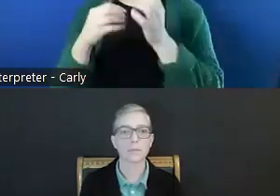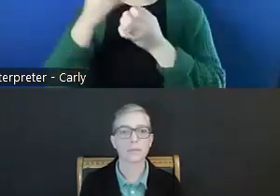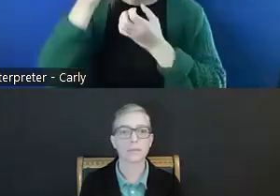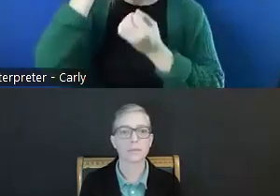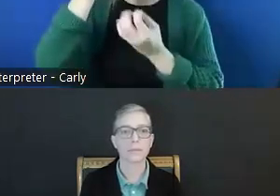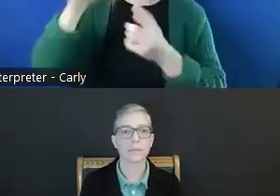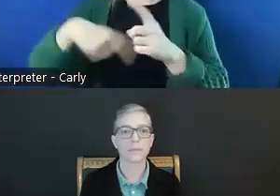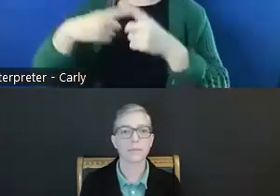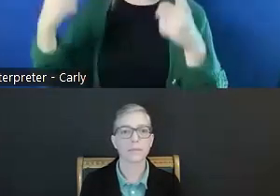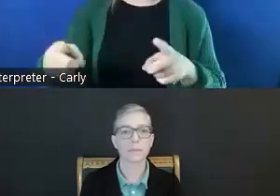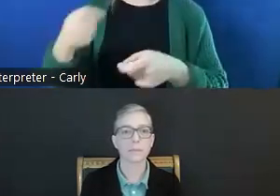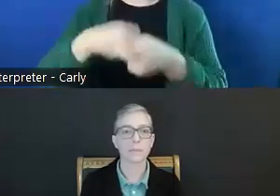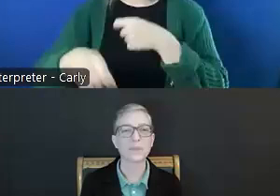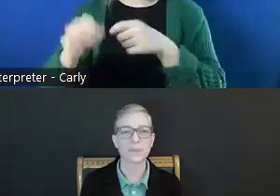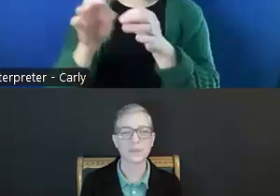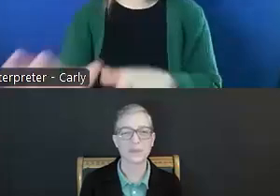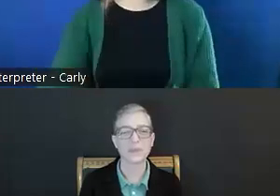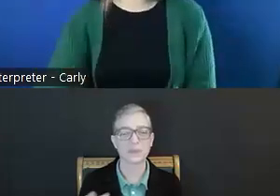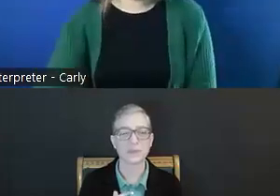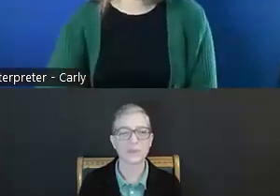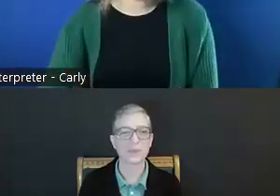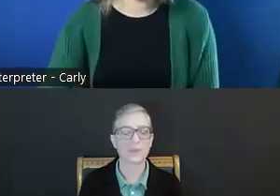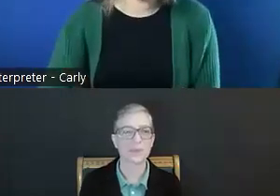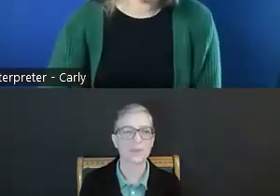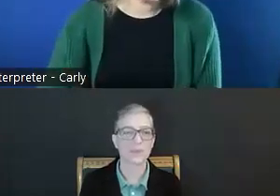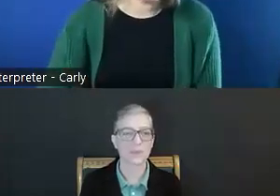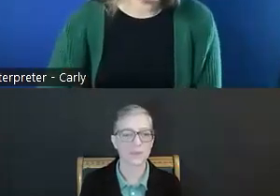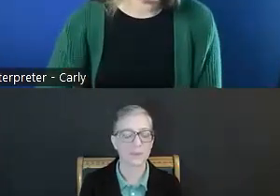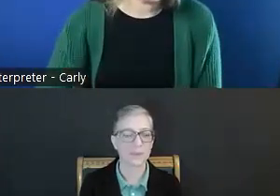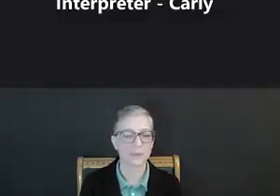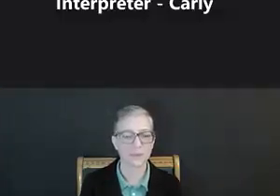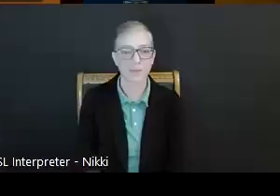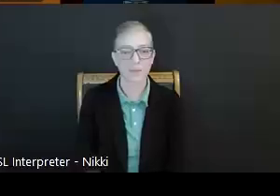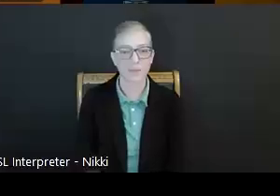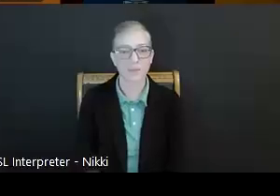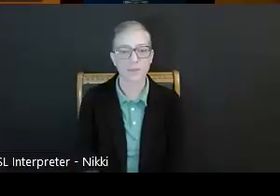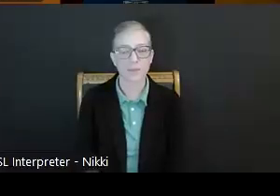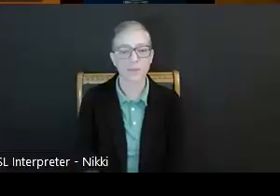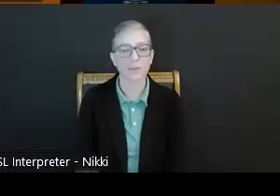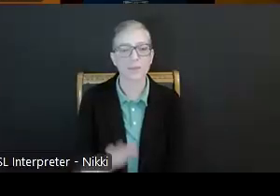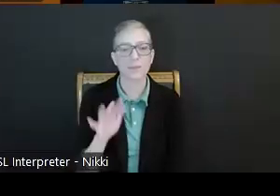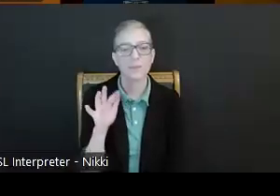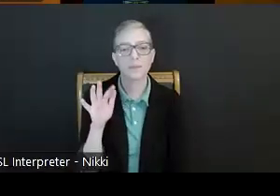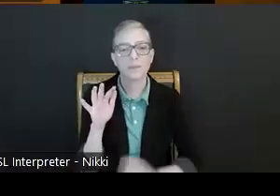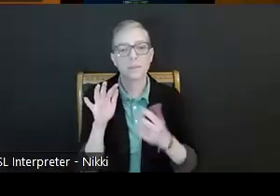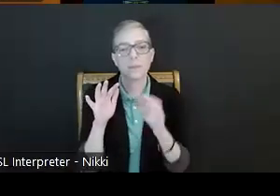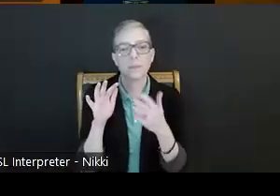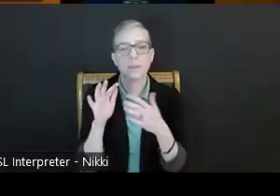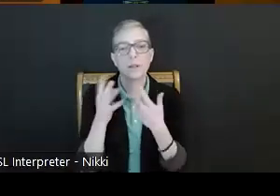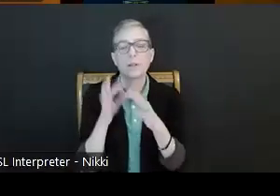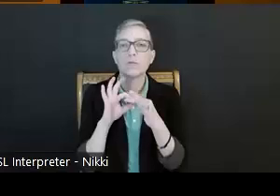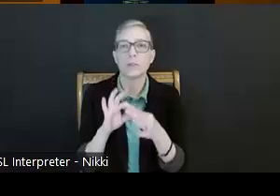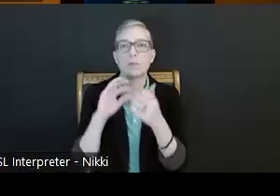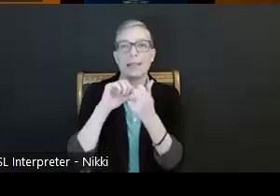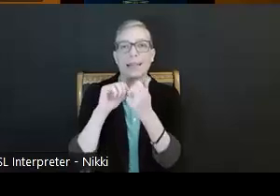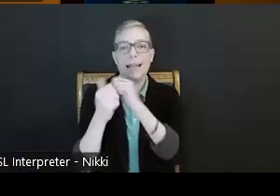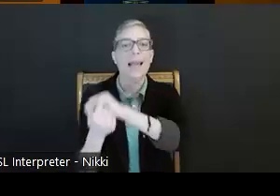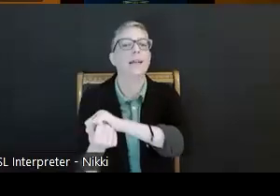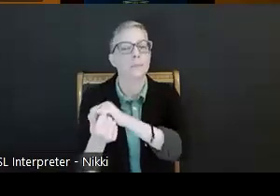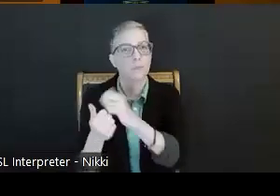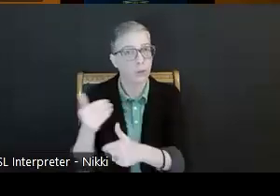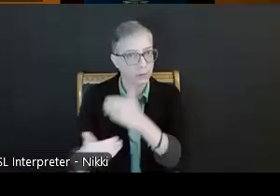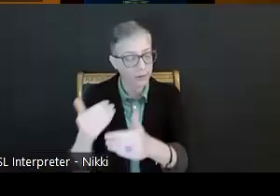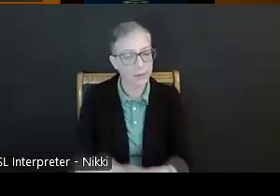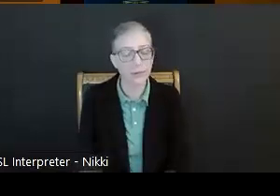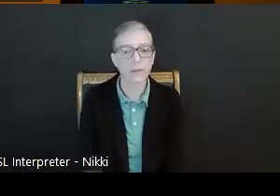happening so to spe specify the adaptation process um the biggest piece too is that it was